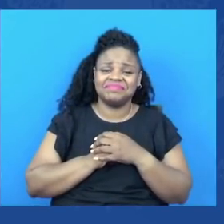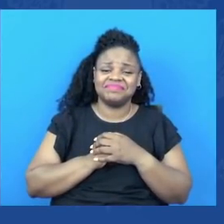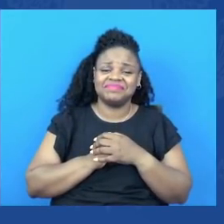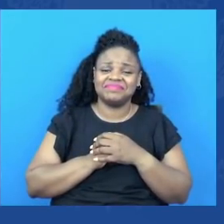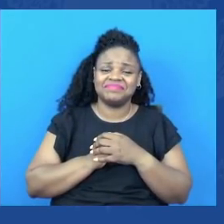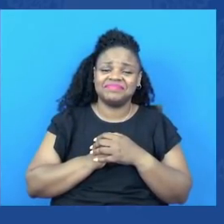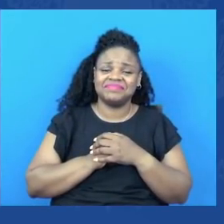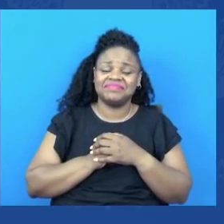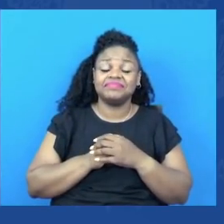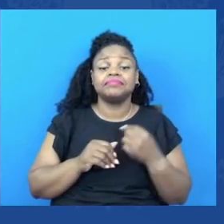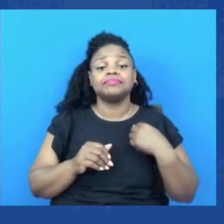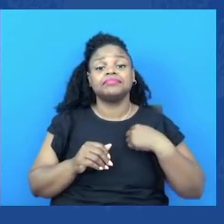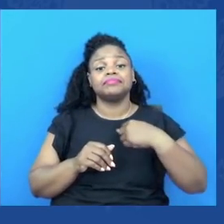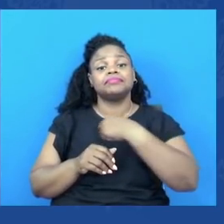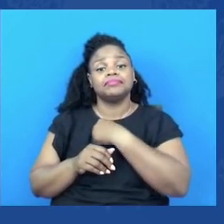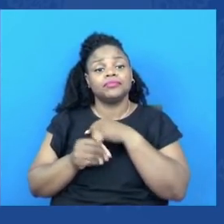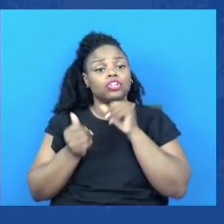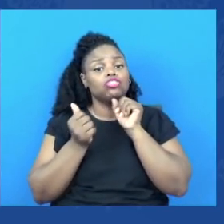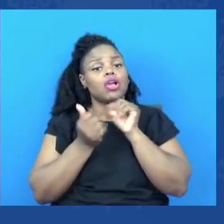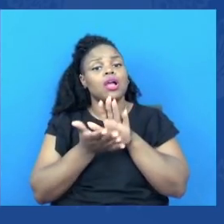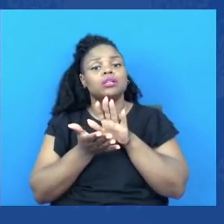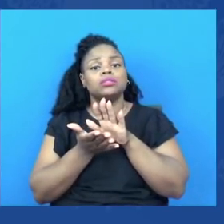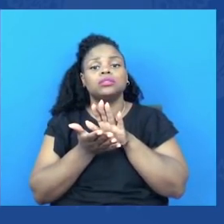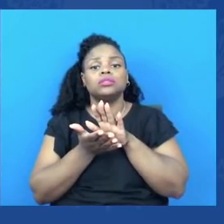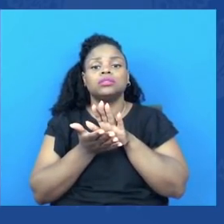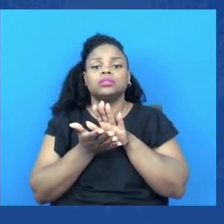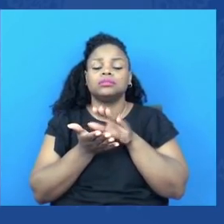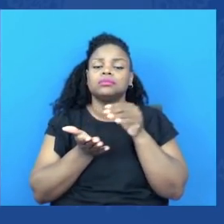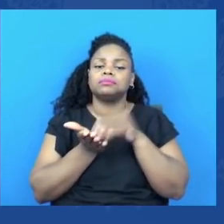expenses that families face: prescription drugs.